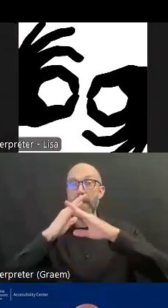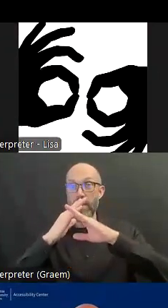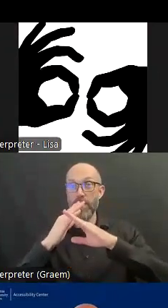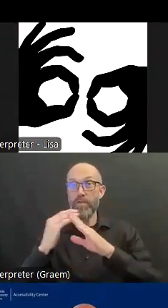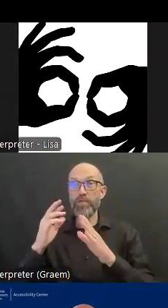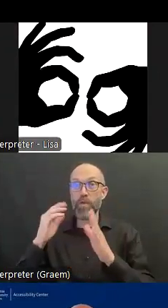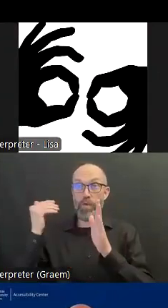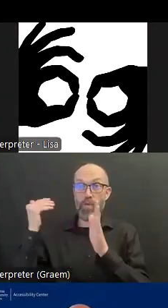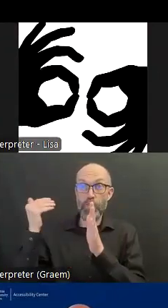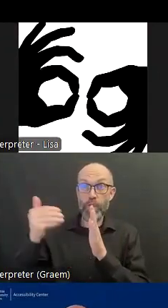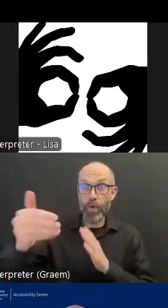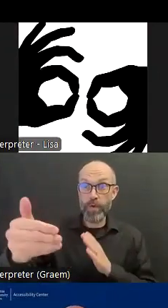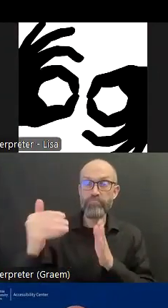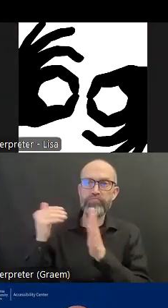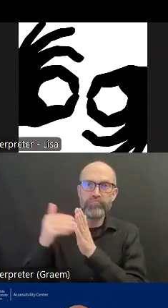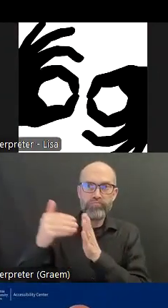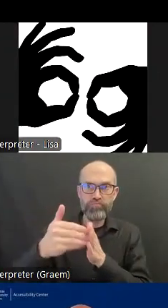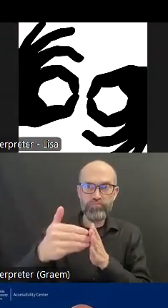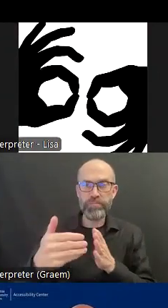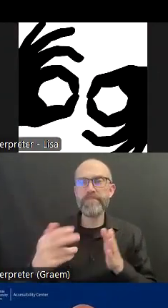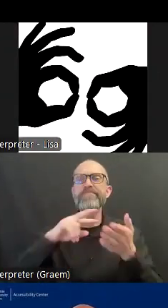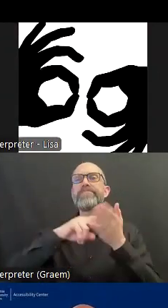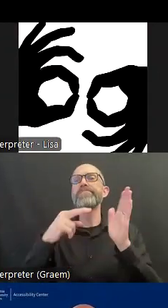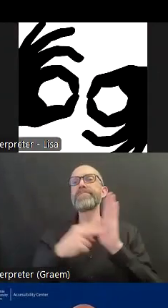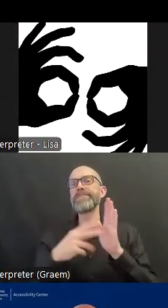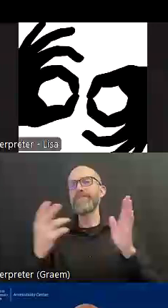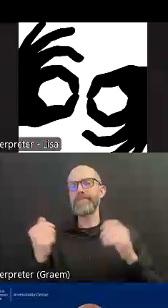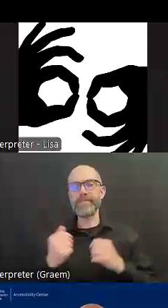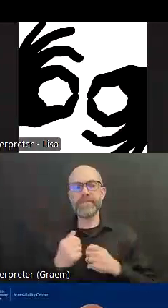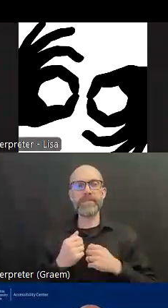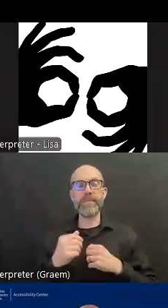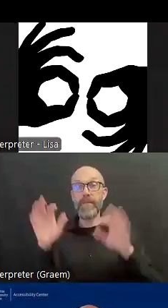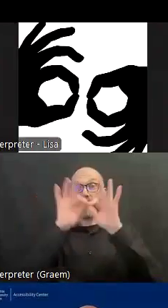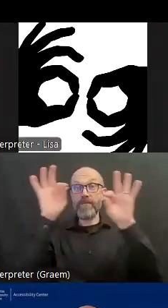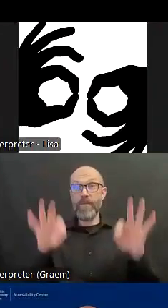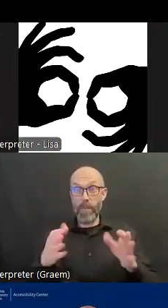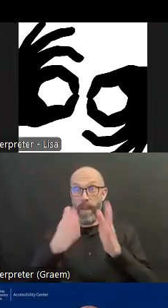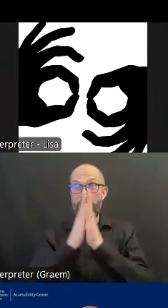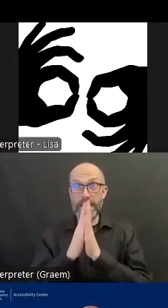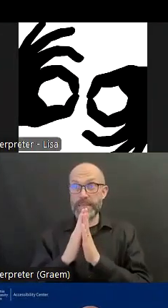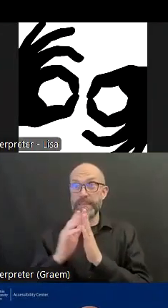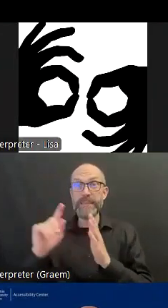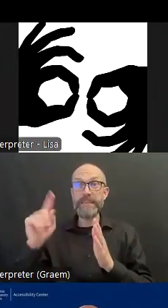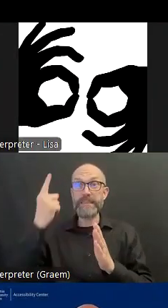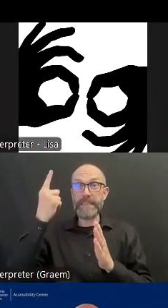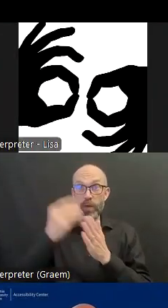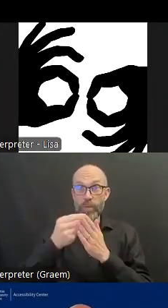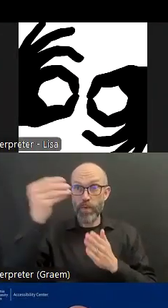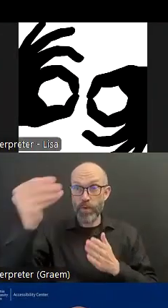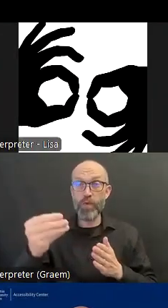So what that means is on the form it asks for, is this a single purchase or a multi-year purchase, for example?